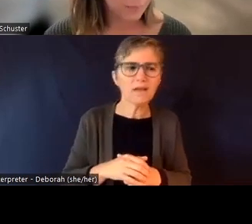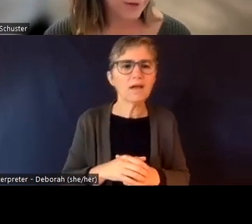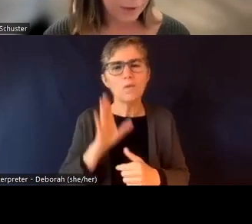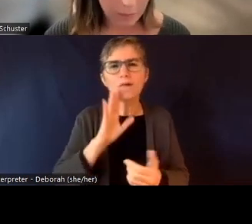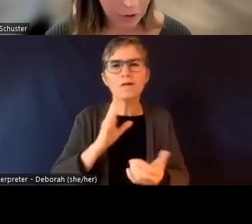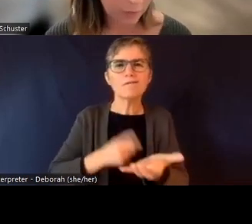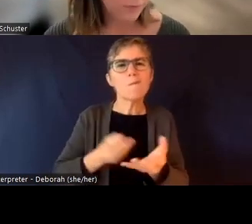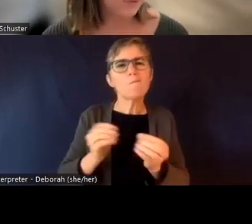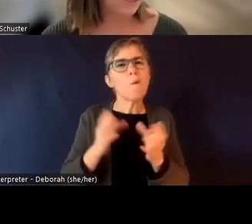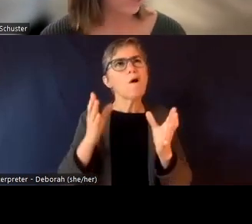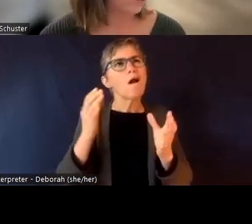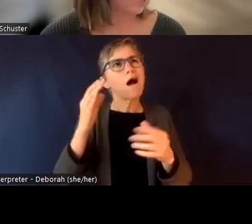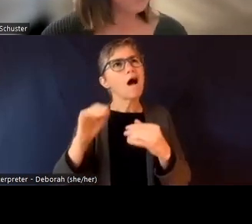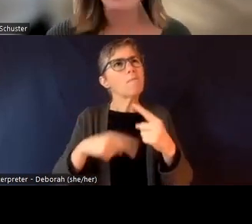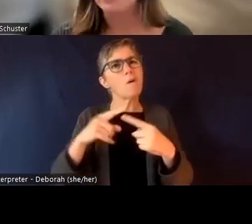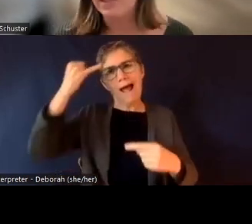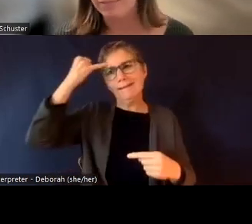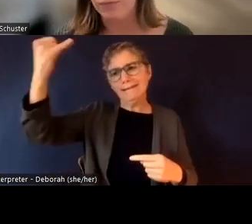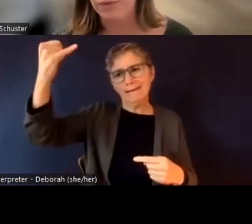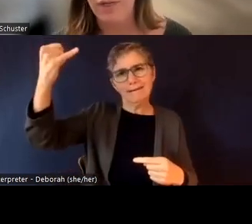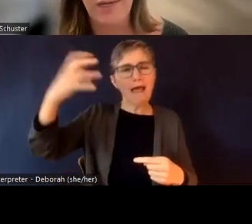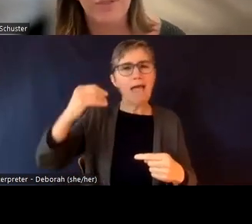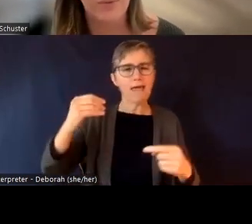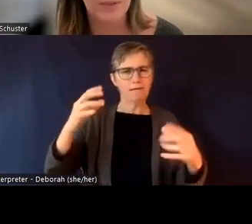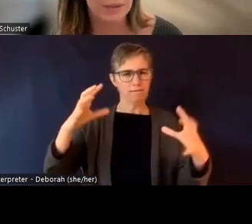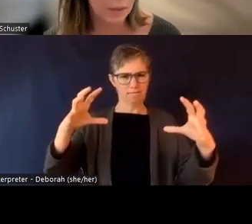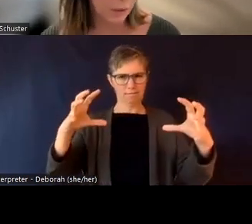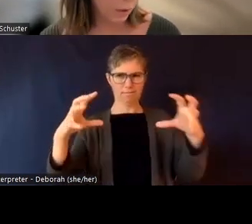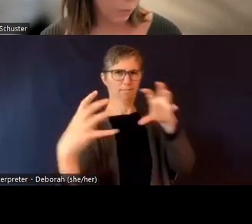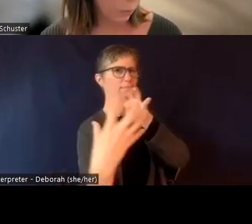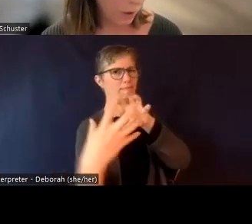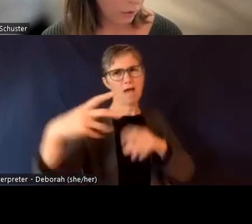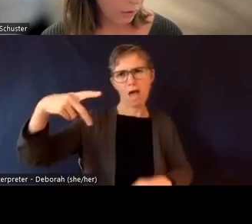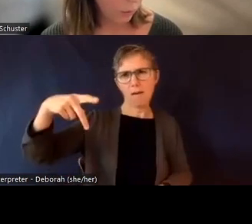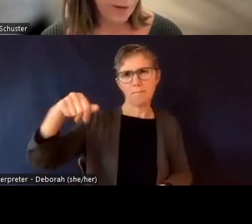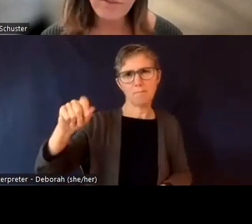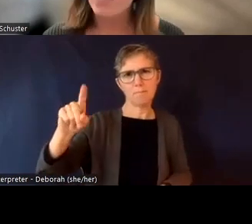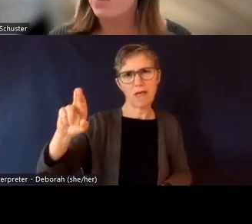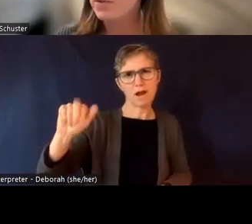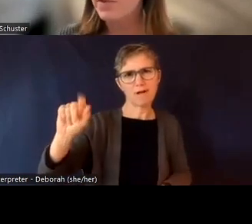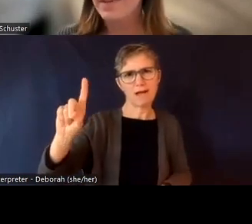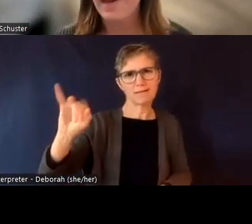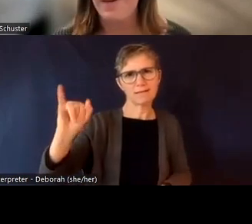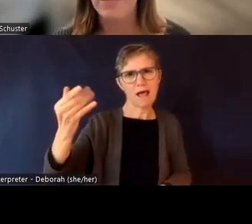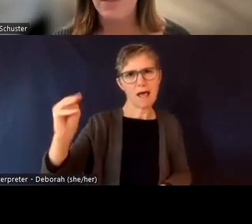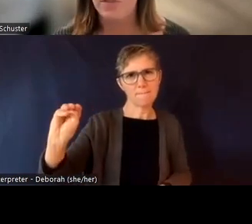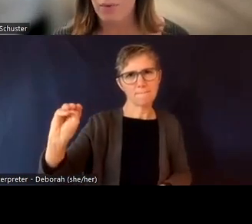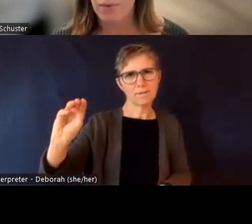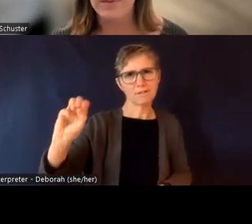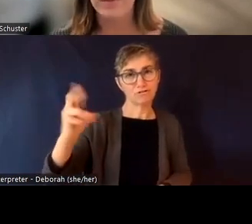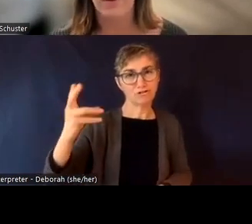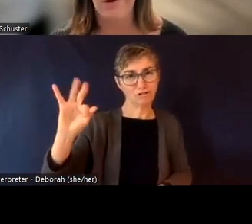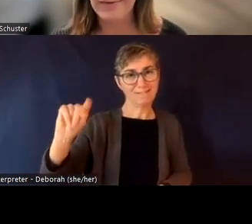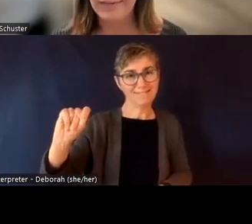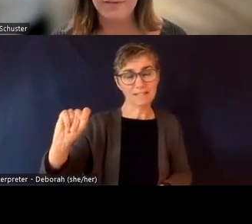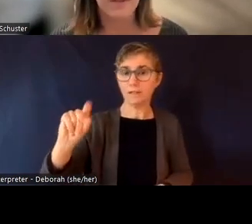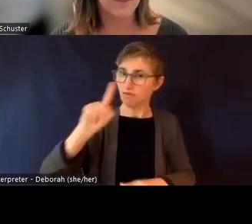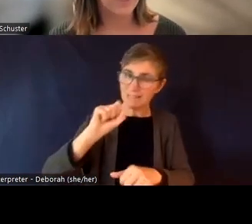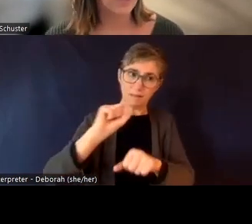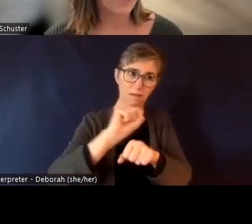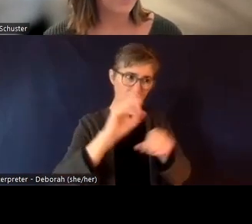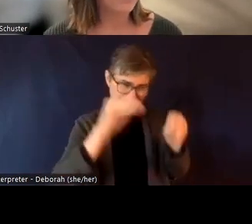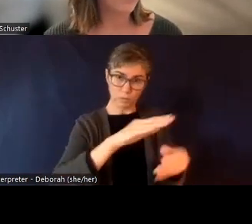a paradigm shift, an opportunity to really work with schools, to support our kids,